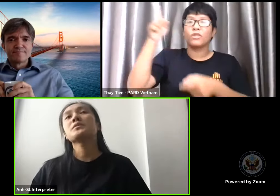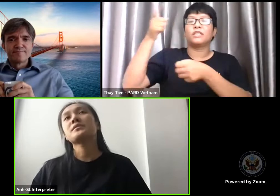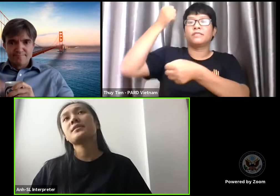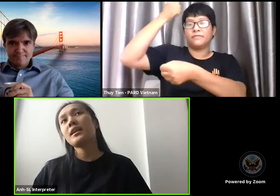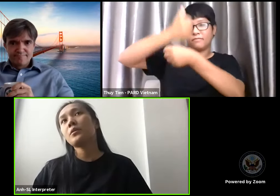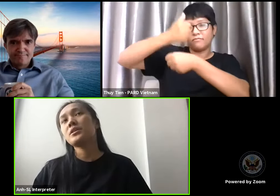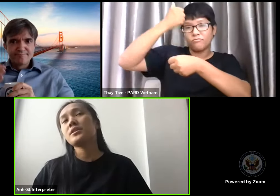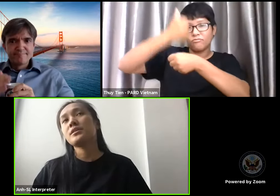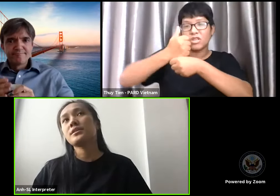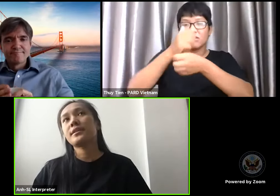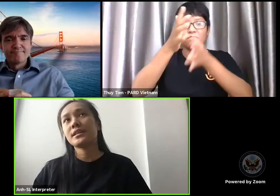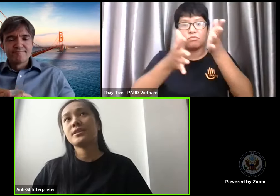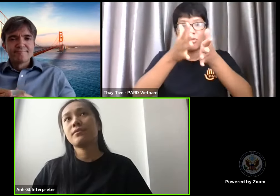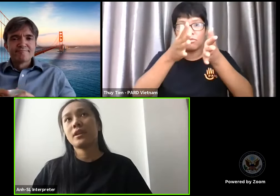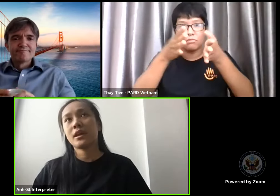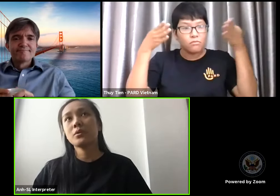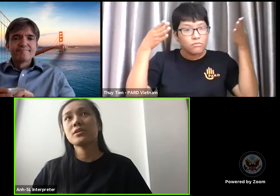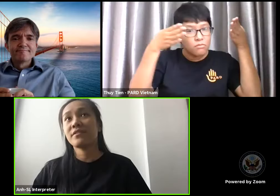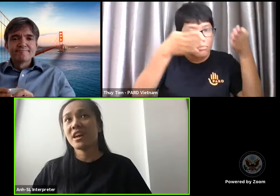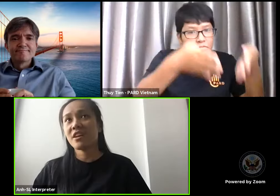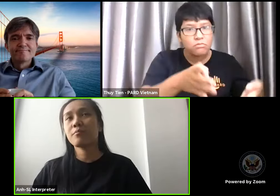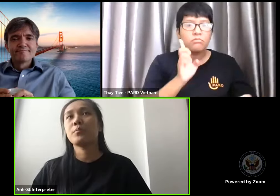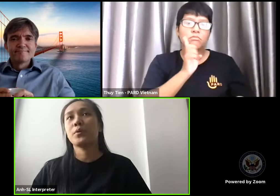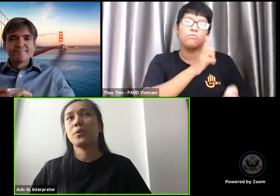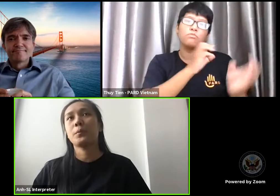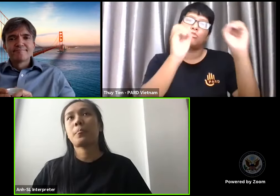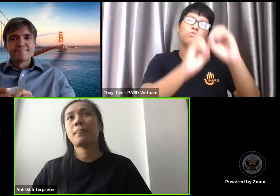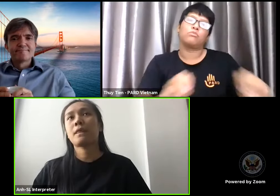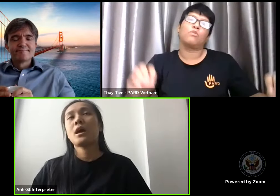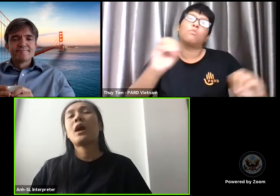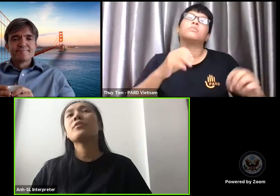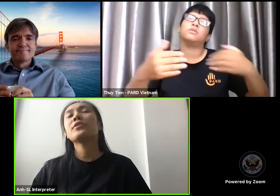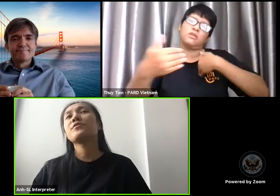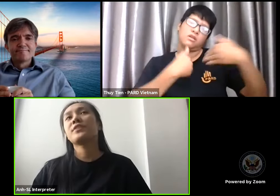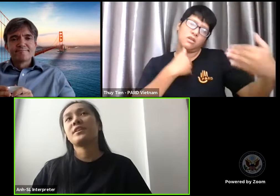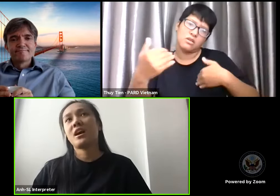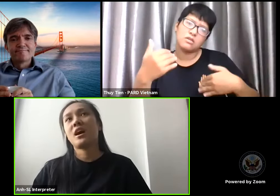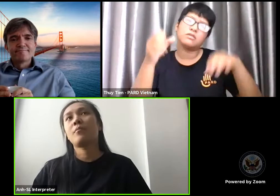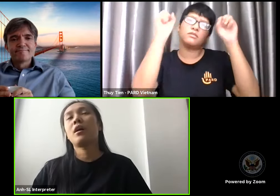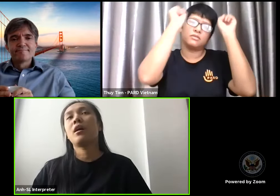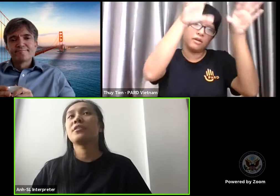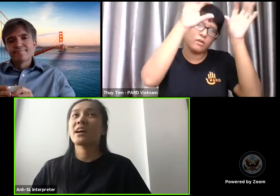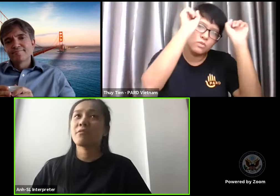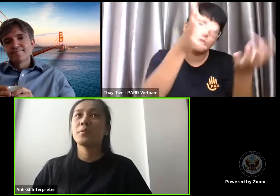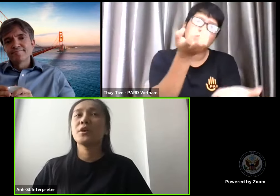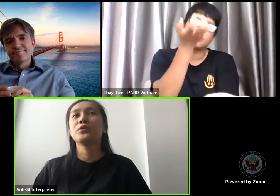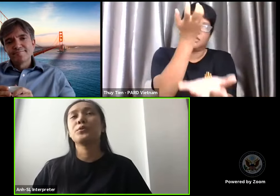so sign language is the native language of deaf people. However, in Vietnam, the government do